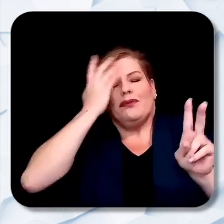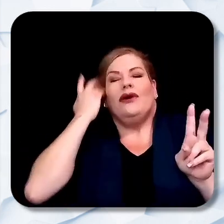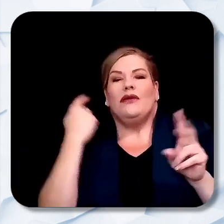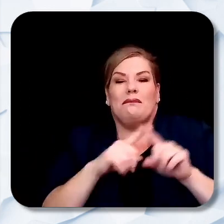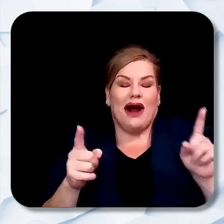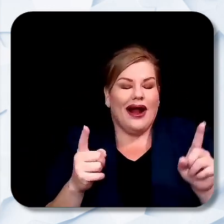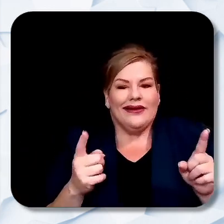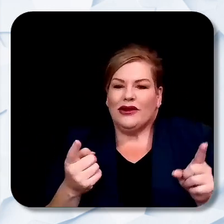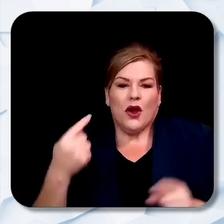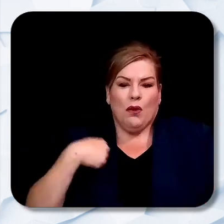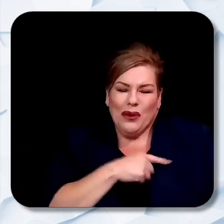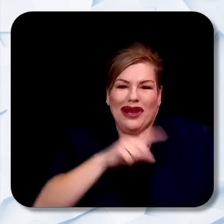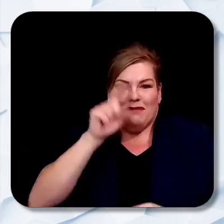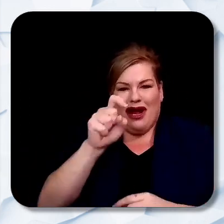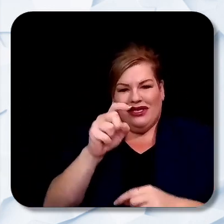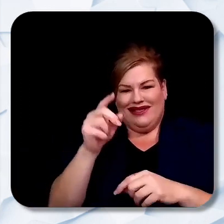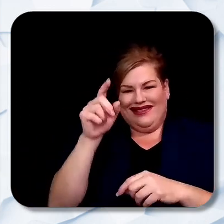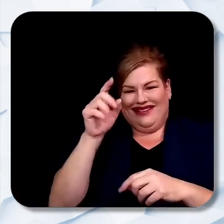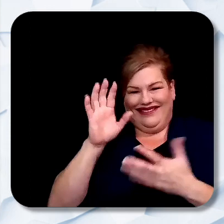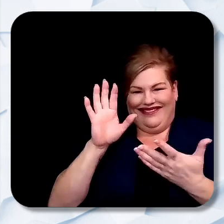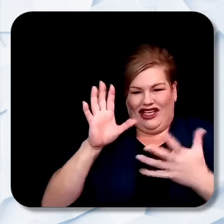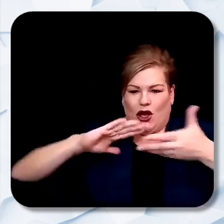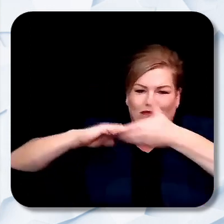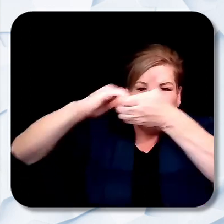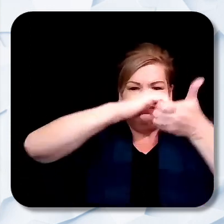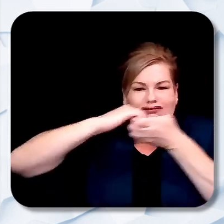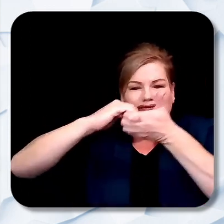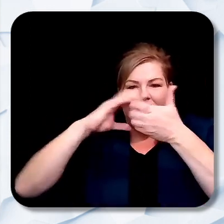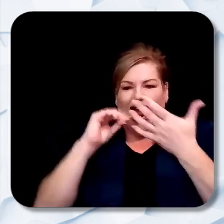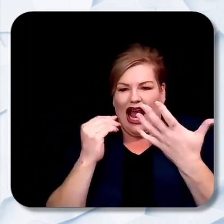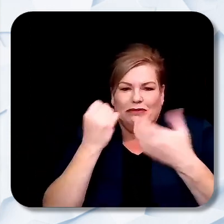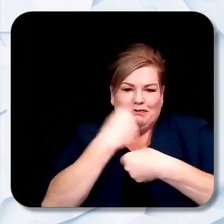of us can do this without making sure that we are prioritizing public awareness, prevention,